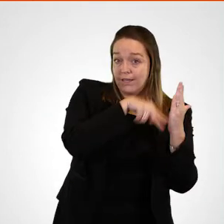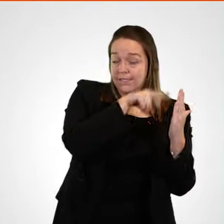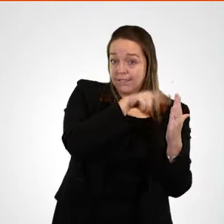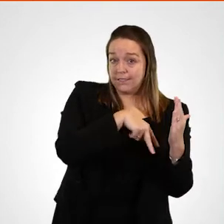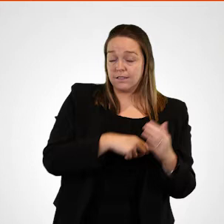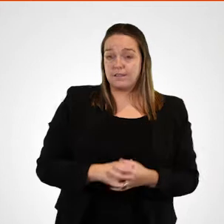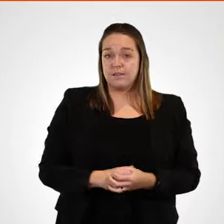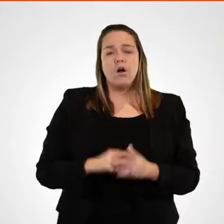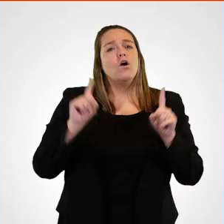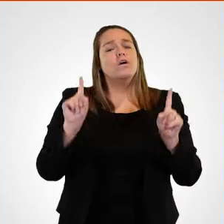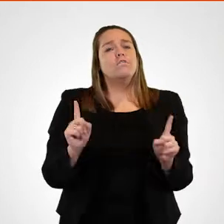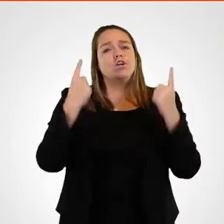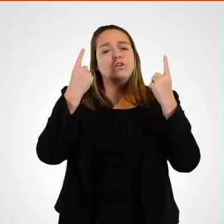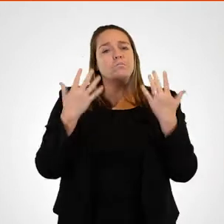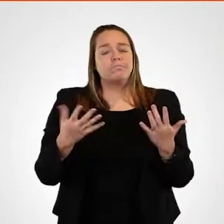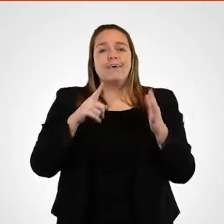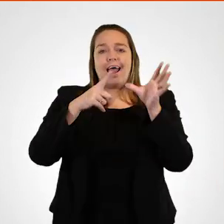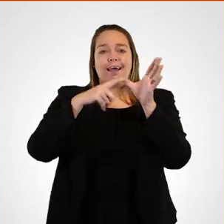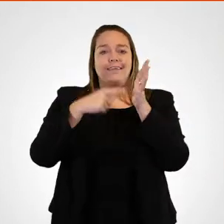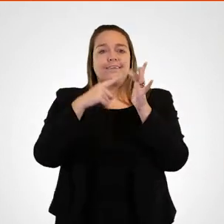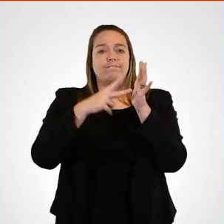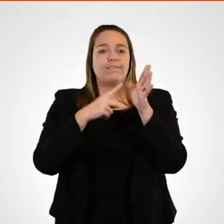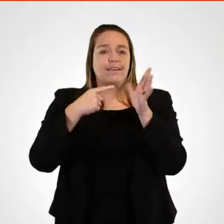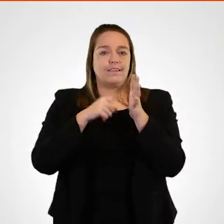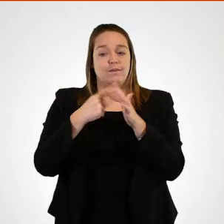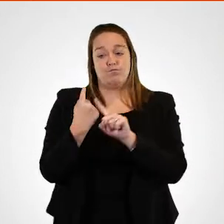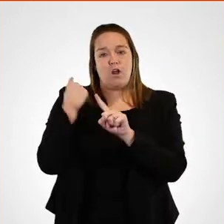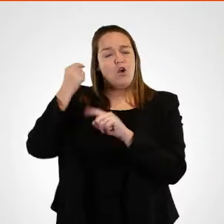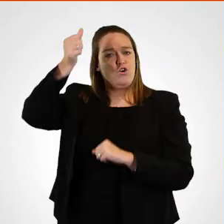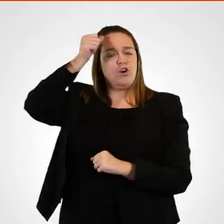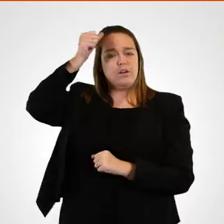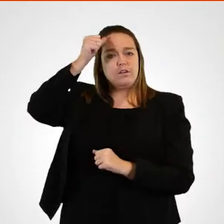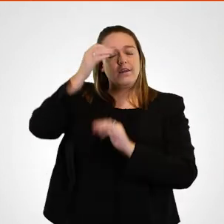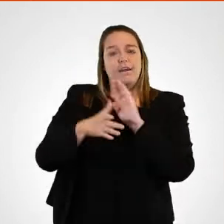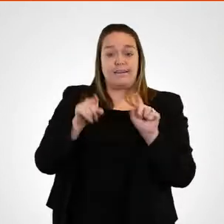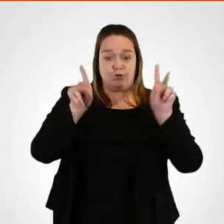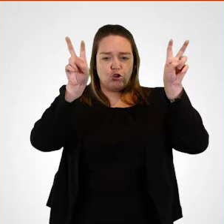Well, the first thing they do is they activate prior knowledge. They think about the topic,